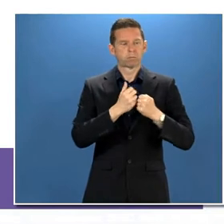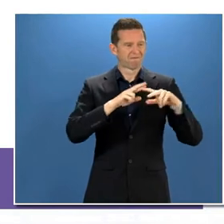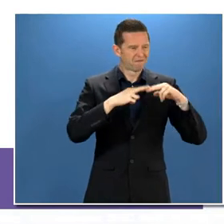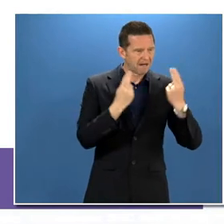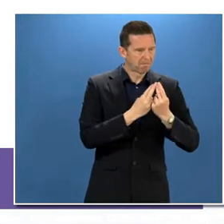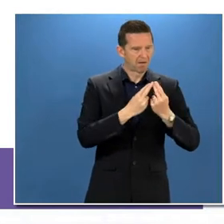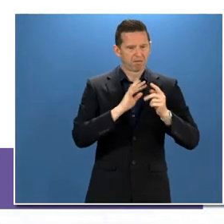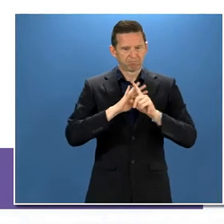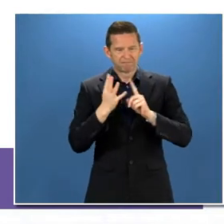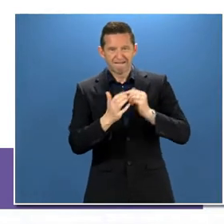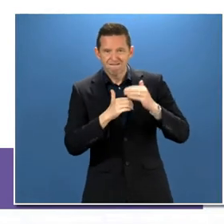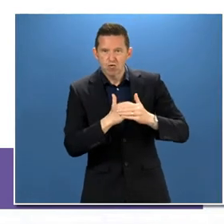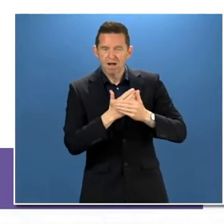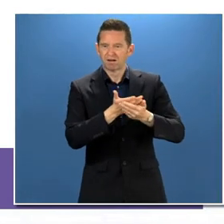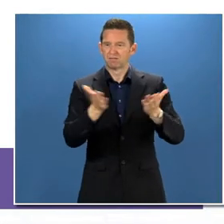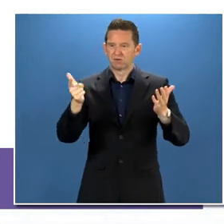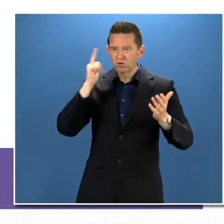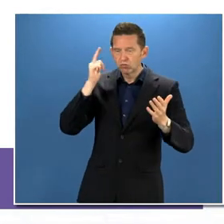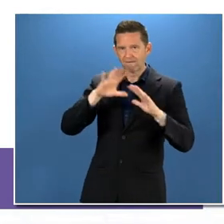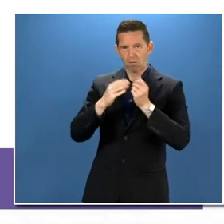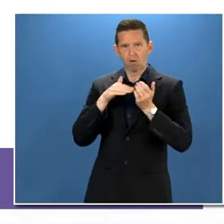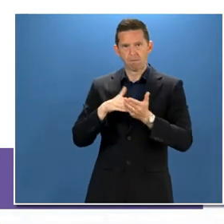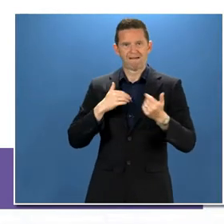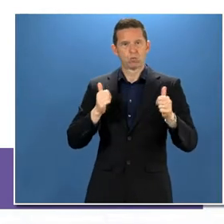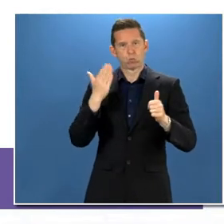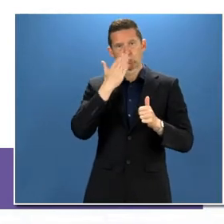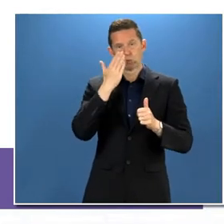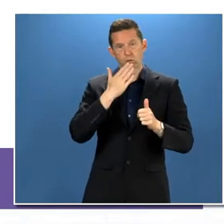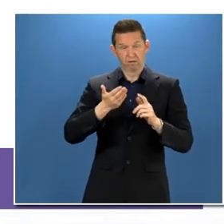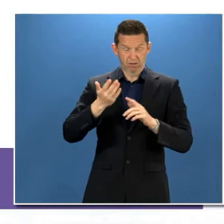to enable me to finish school. I used to play an incredible amount of sport.